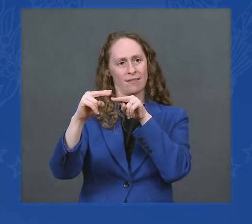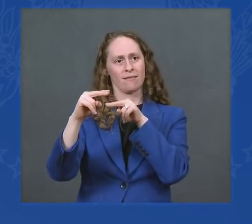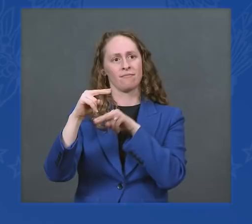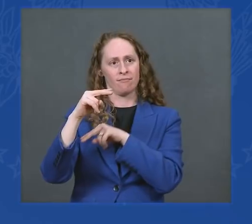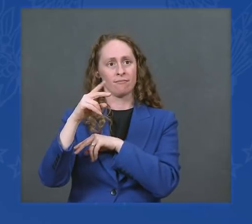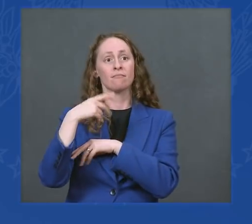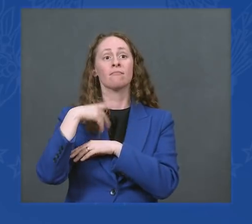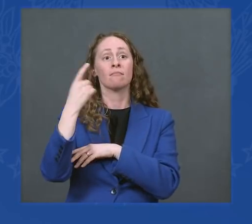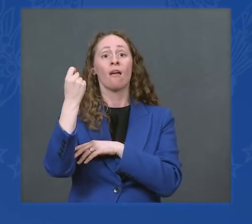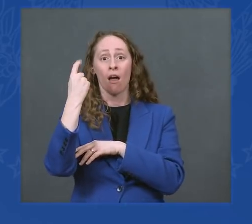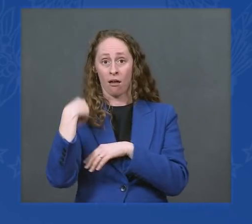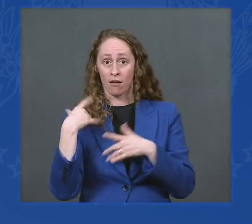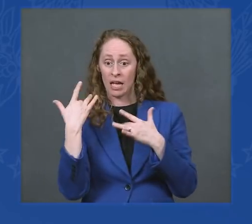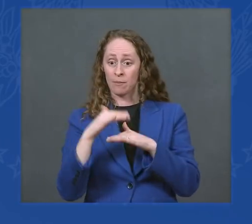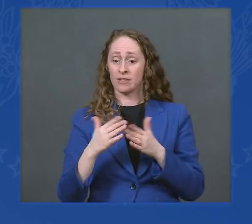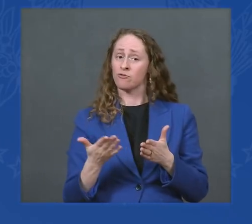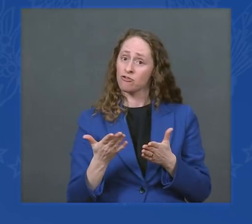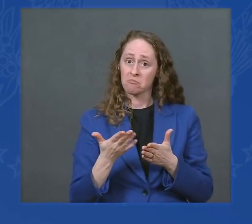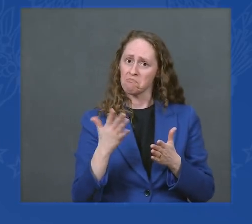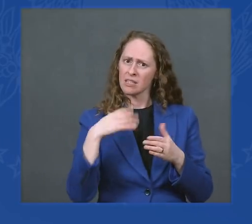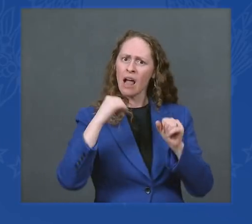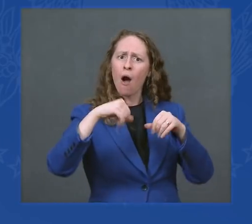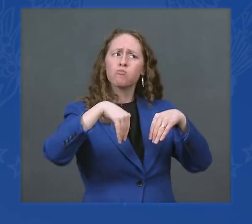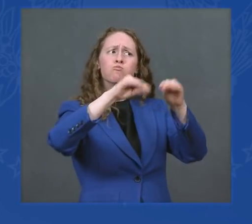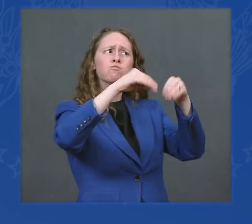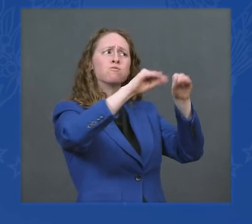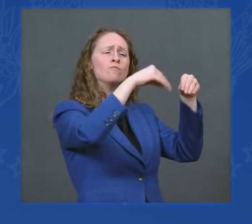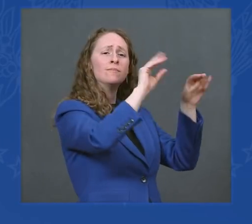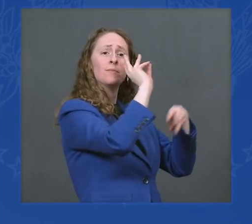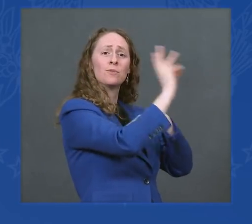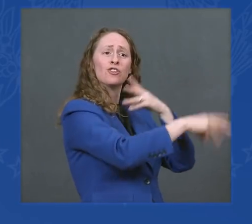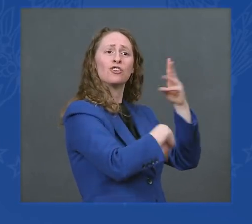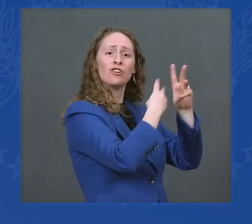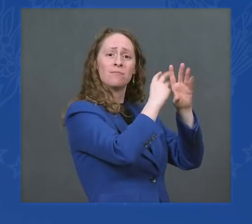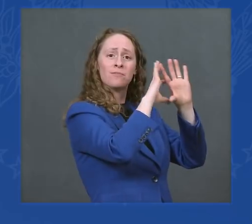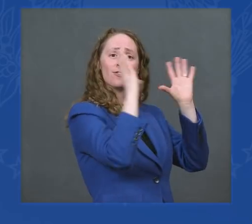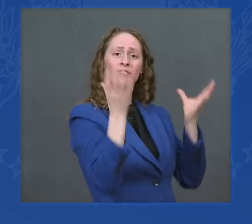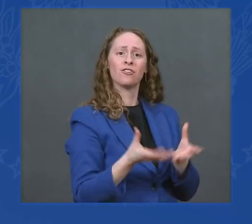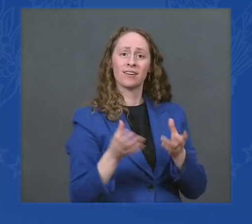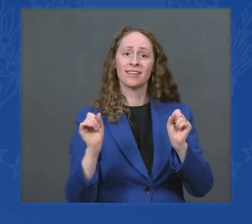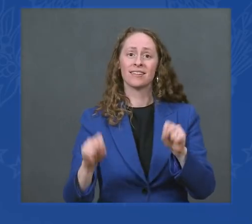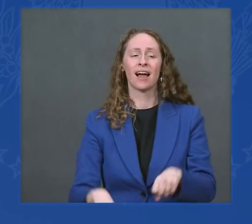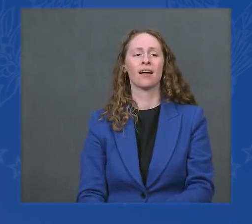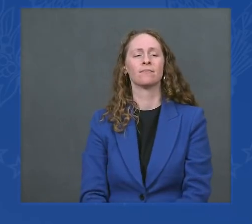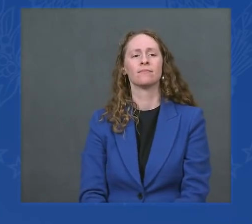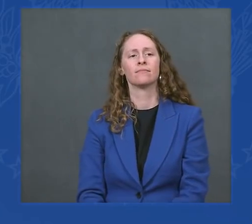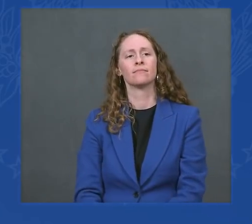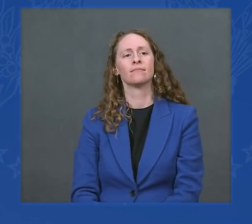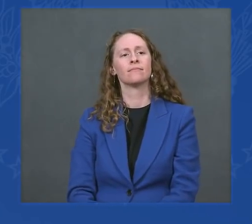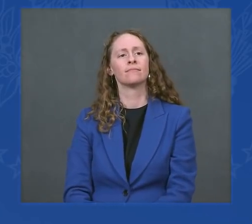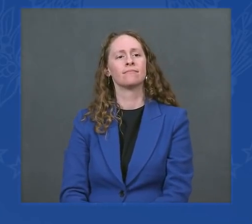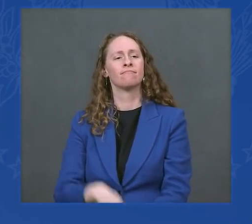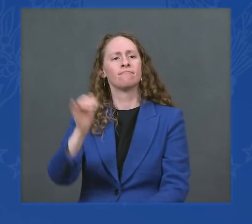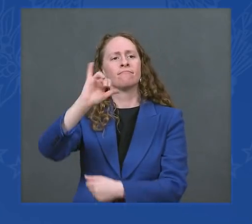just like they're going to buy American-made electric cars. And just like we heard last week when Boeing announced $20 billion --